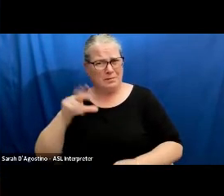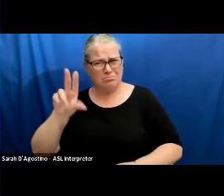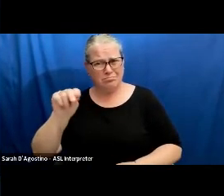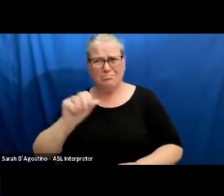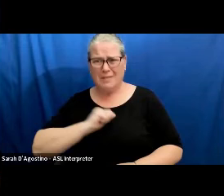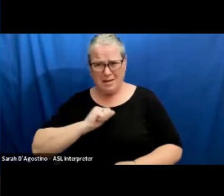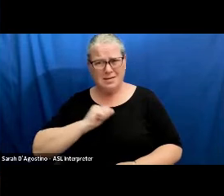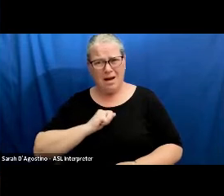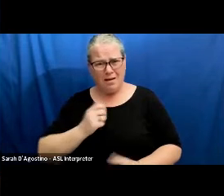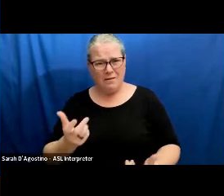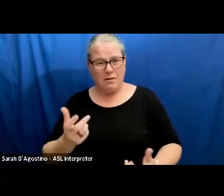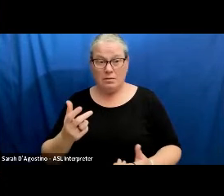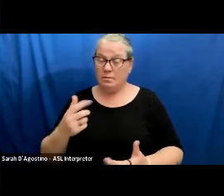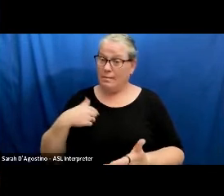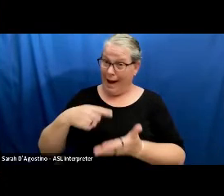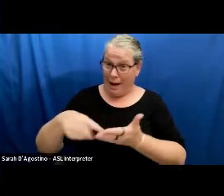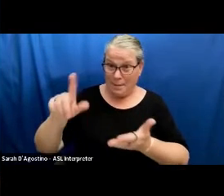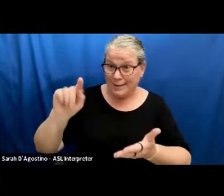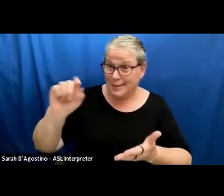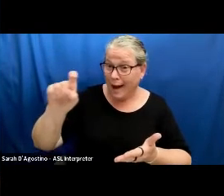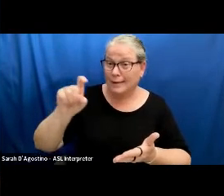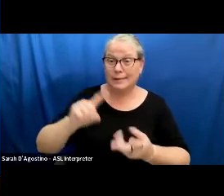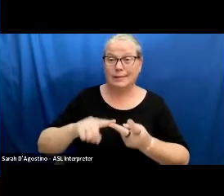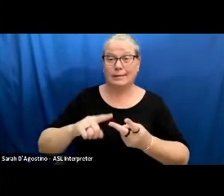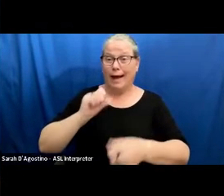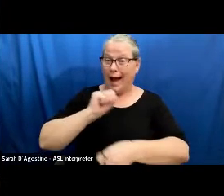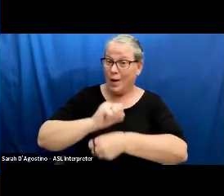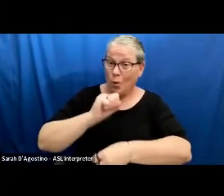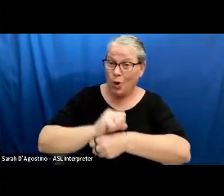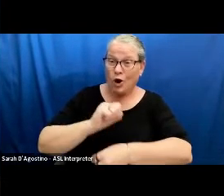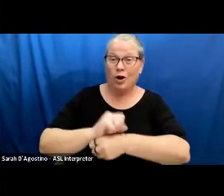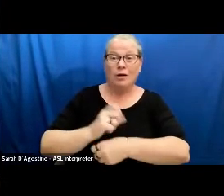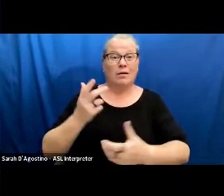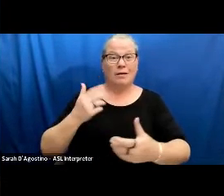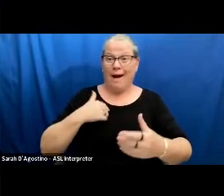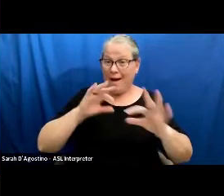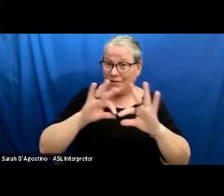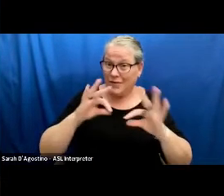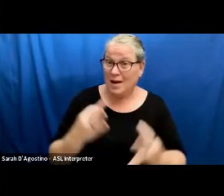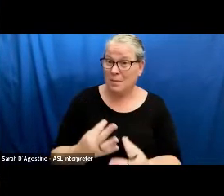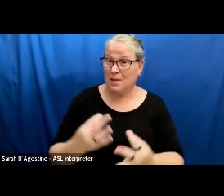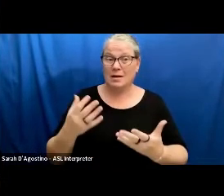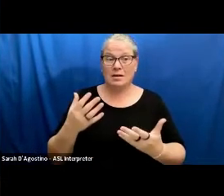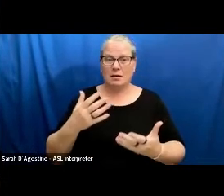taxes we work in our communities we have families and we want a quality of life where our voices